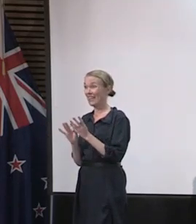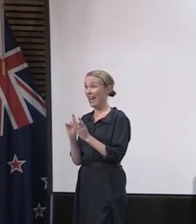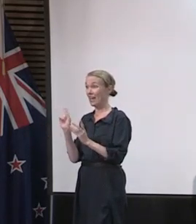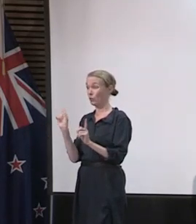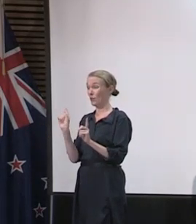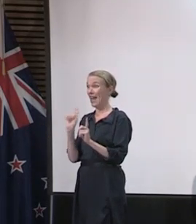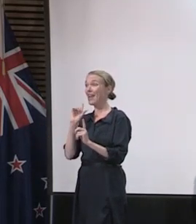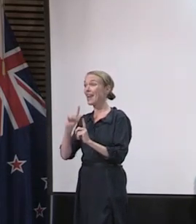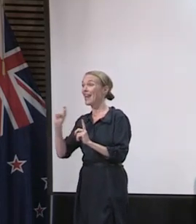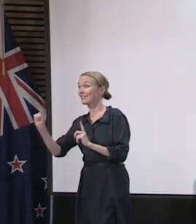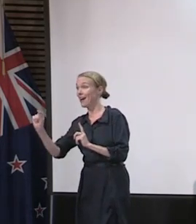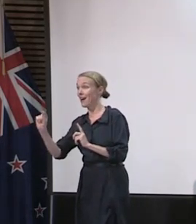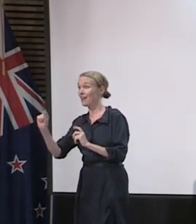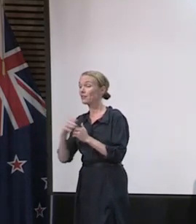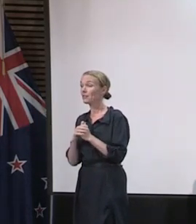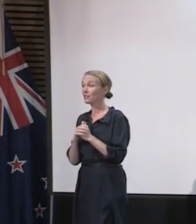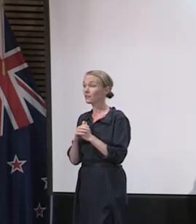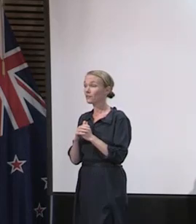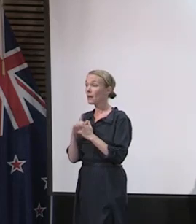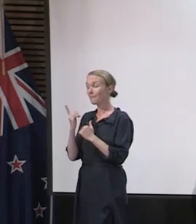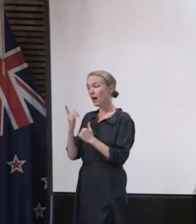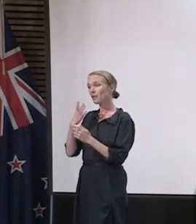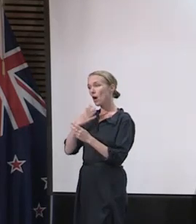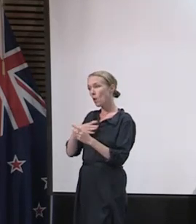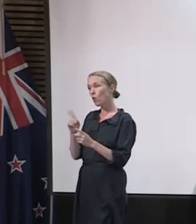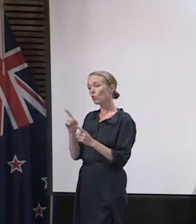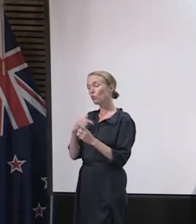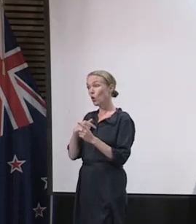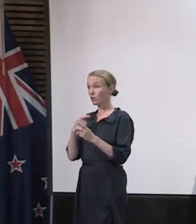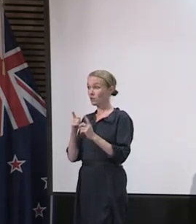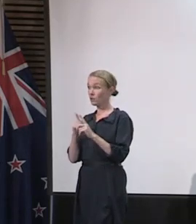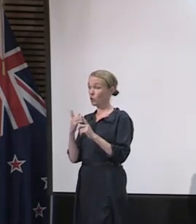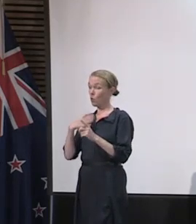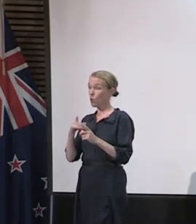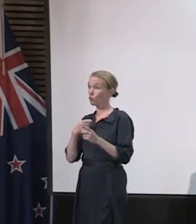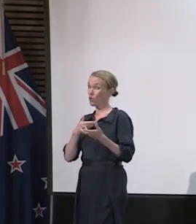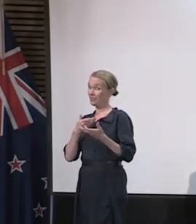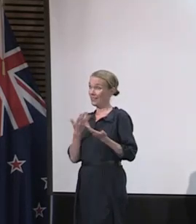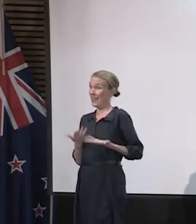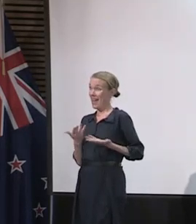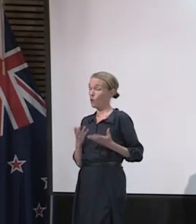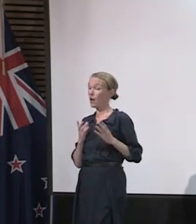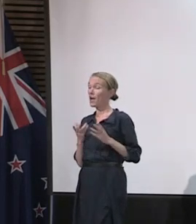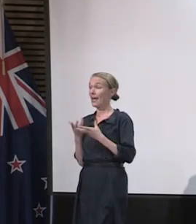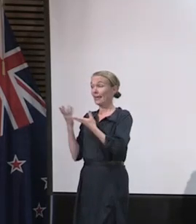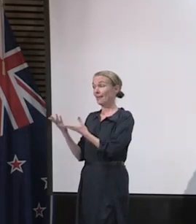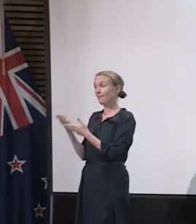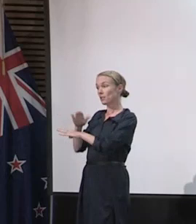together on individual funerals. So that detail we will be putting out in a couple of hours. You will understand why I would want to